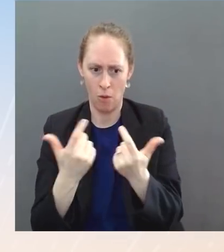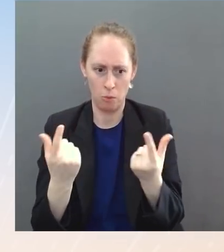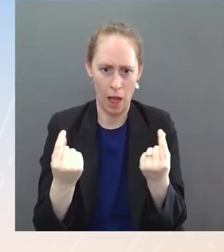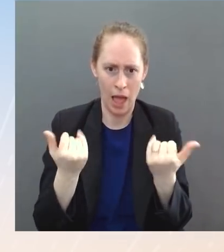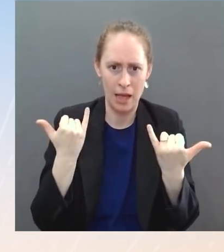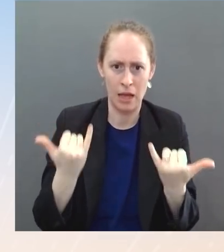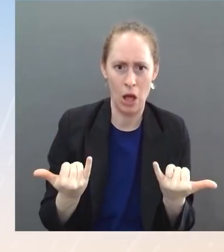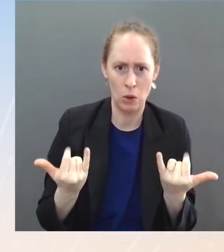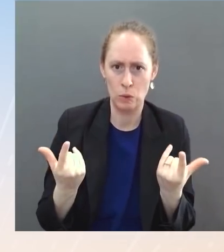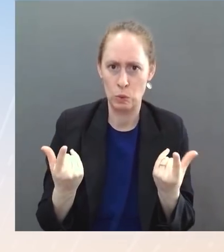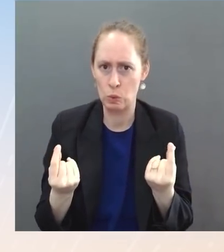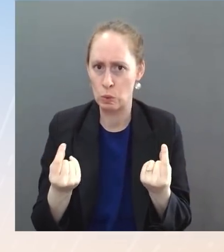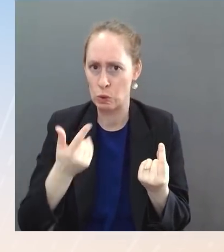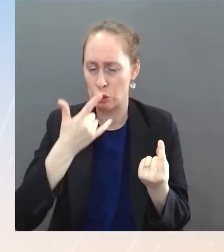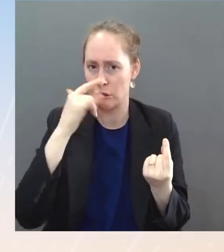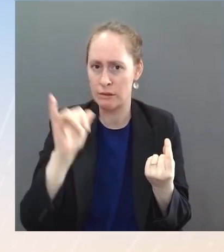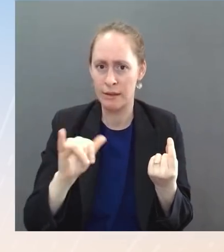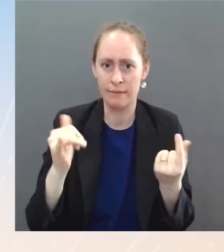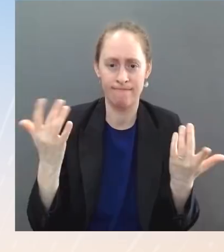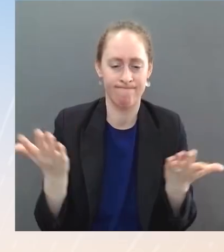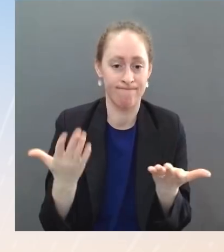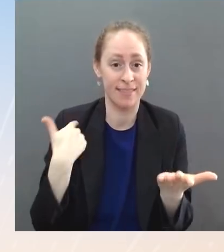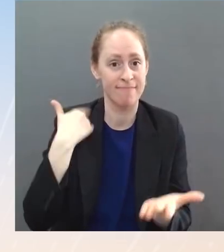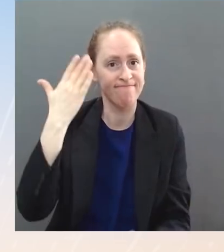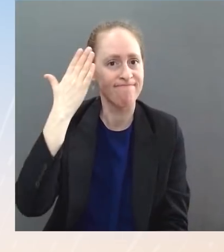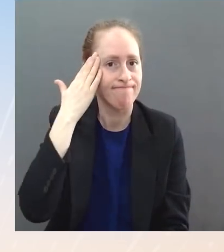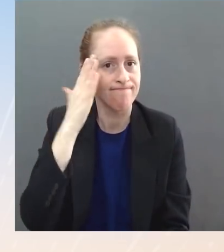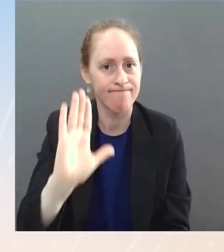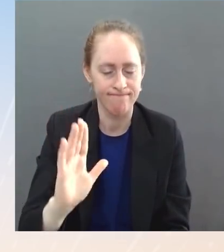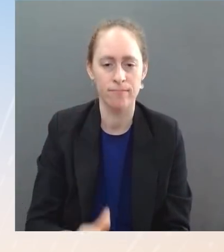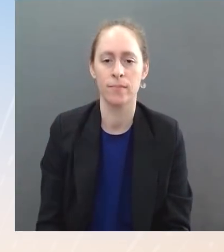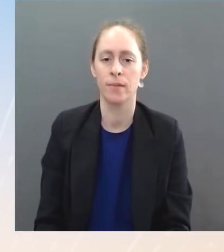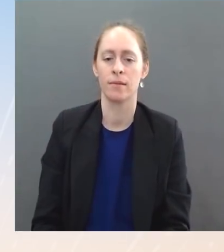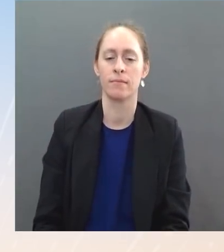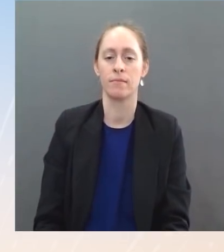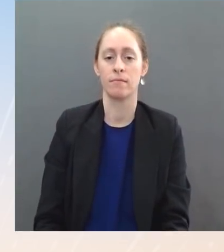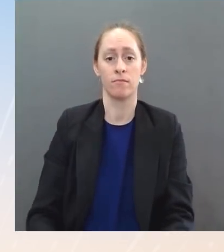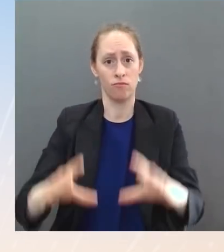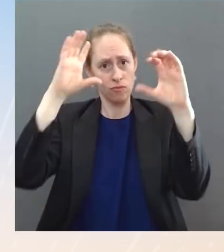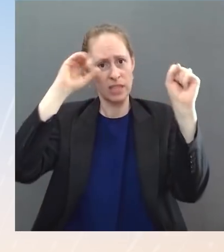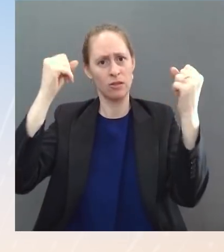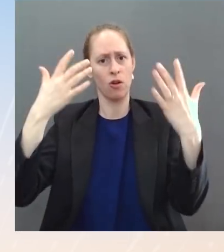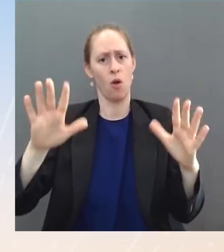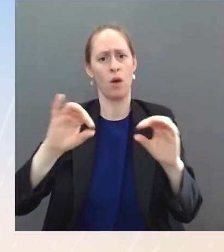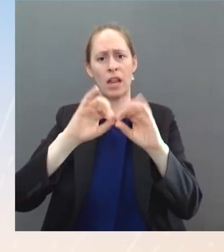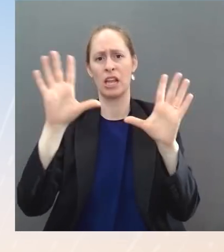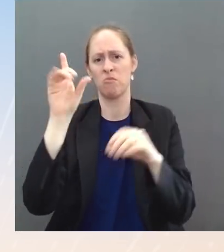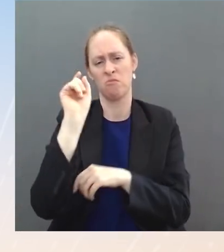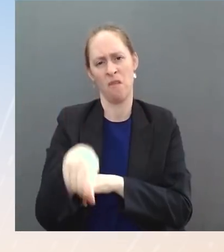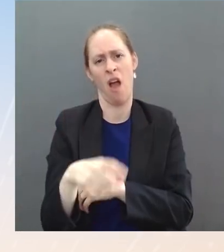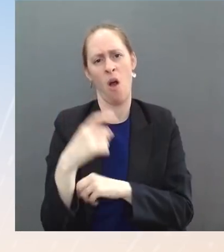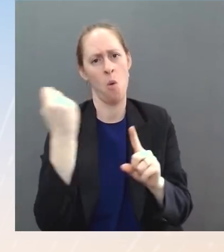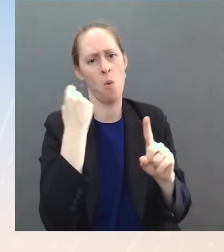What I will say is what the President said this morning: There has to be accountability for these war crimes. That accountability has to be felt